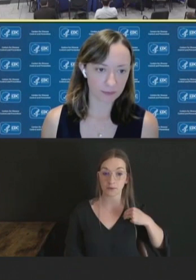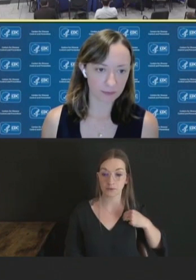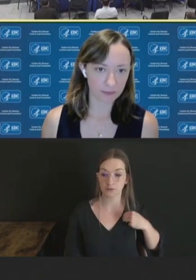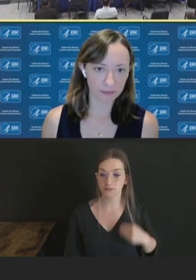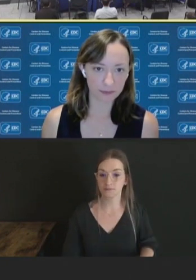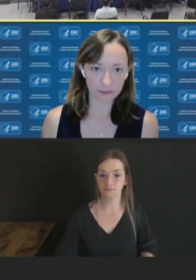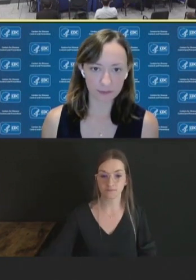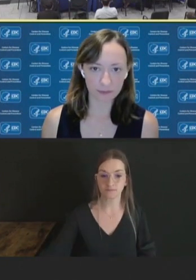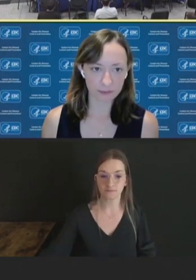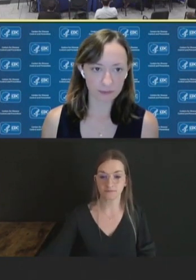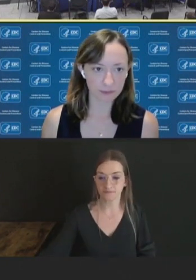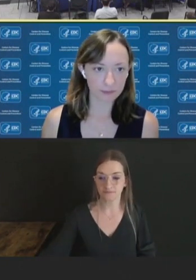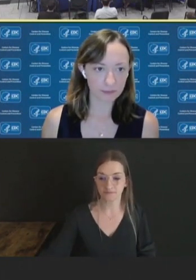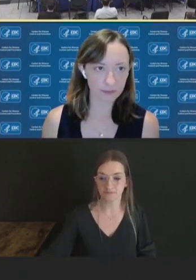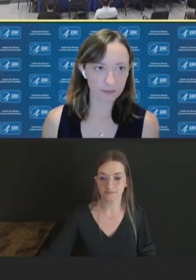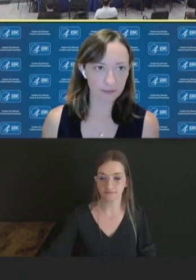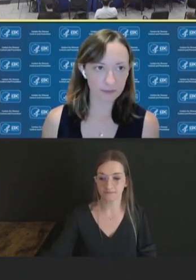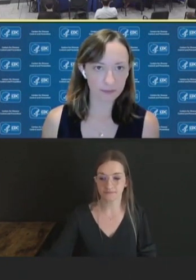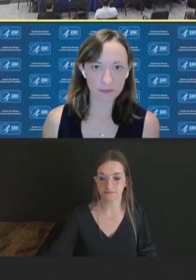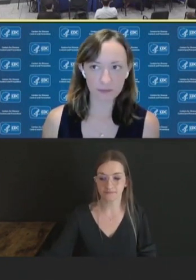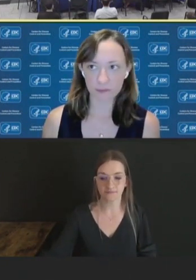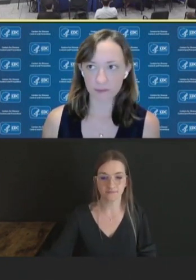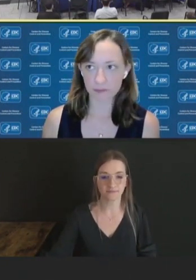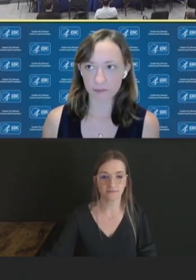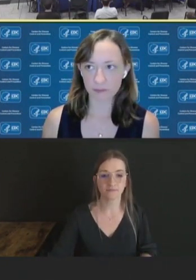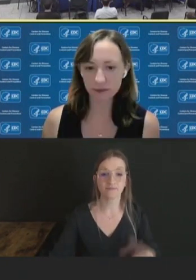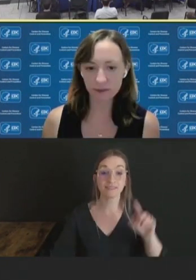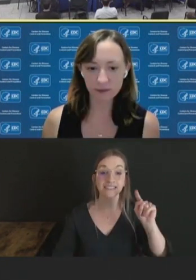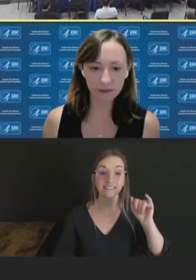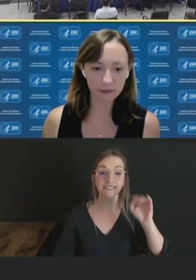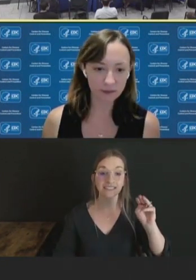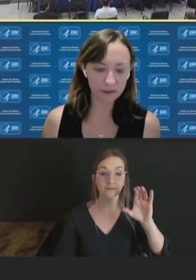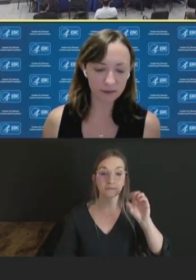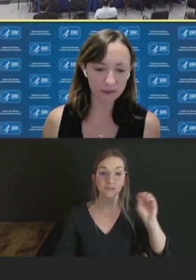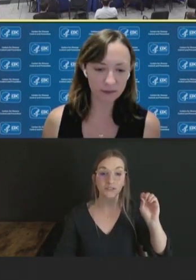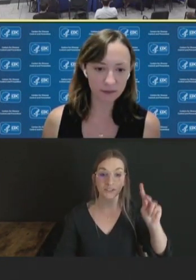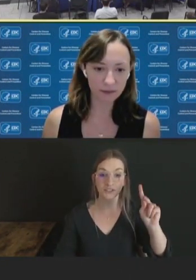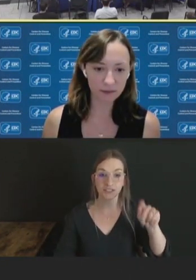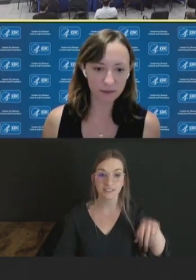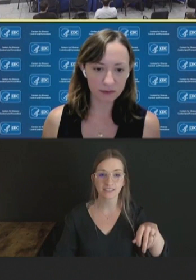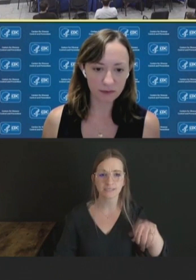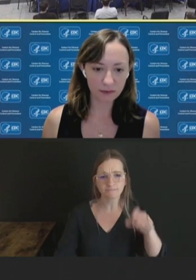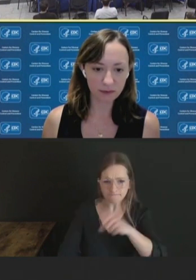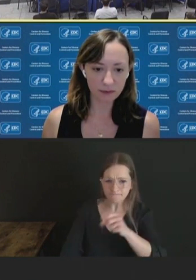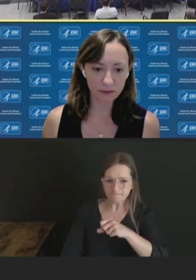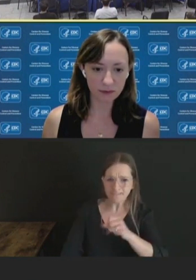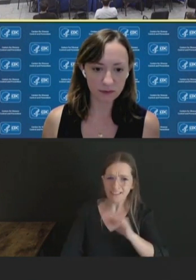Tim Cook: Yeah, that was a great session. Thanks so much.